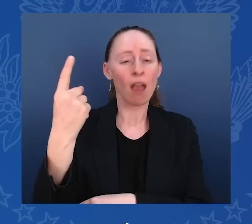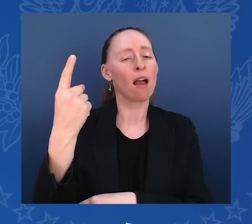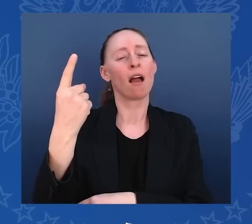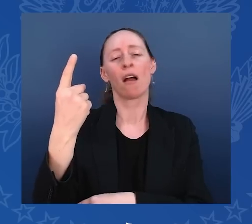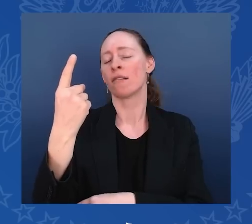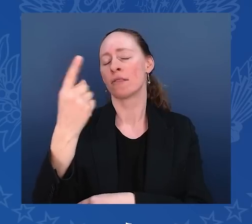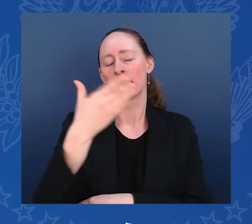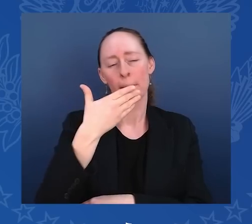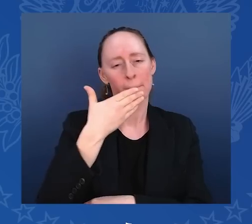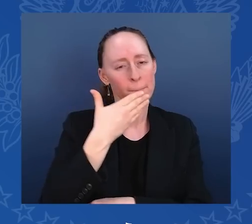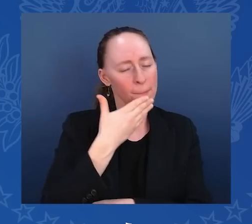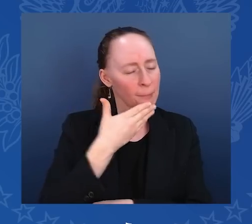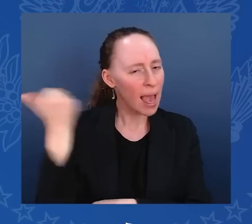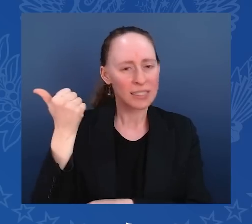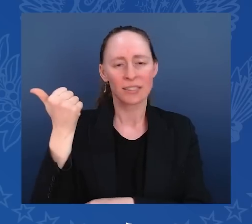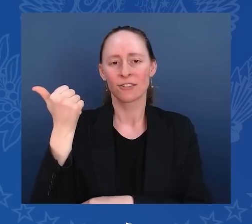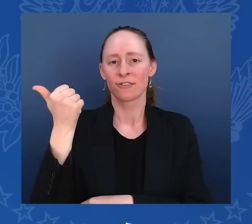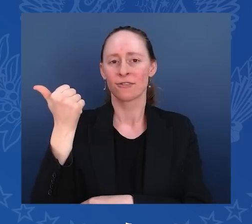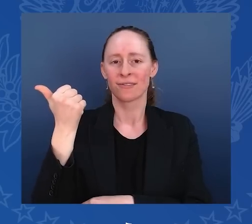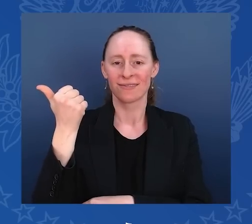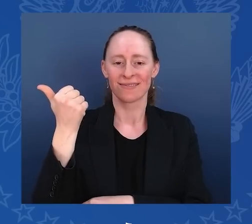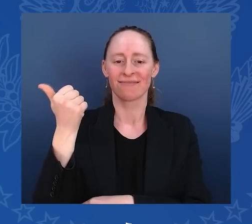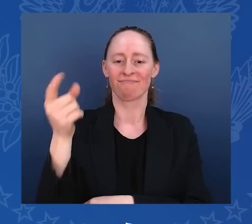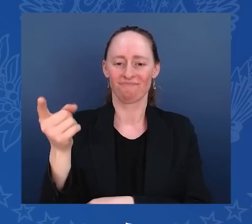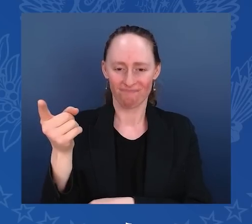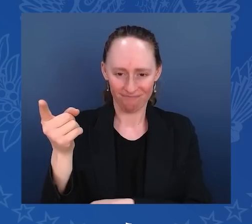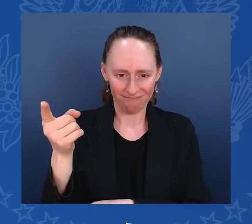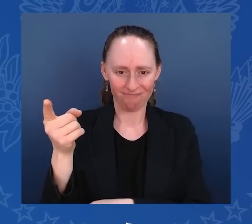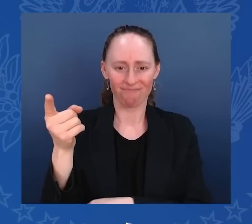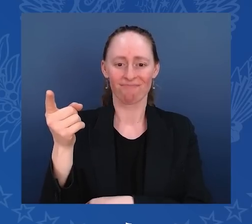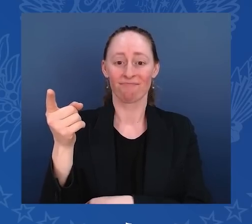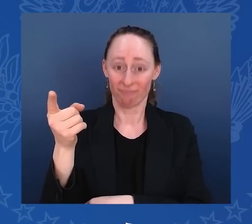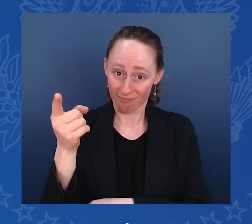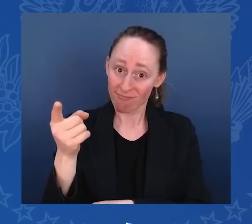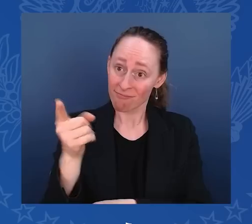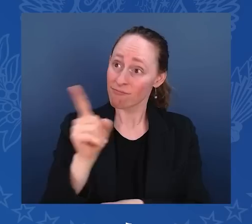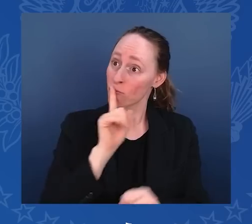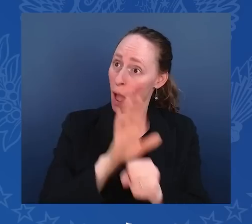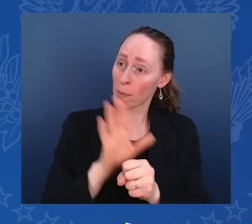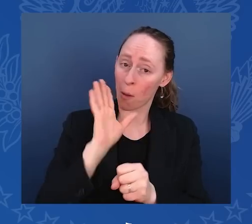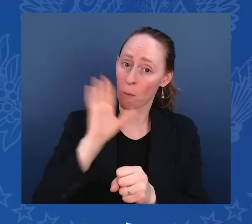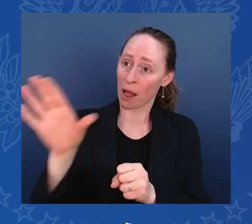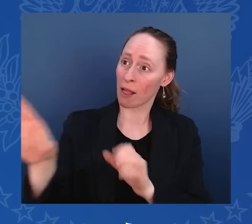You kept your word to nominate her, and we have done a great favor to the nation by following through.